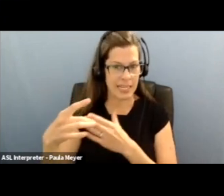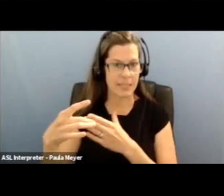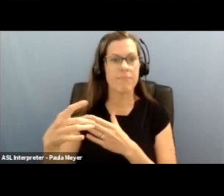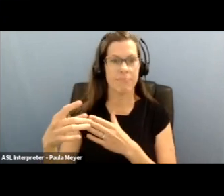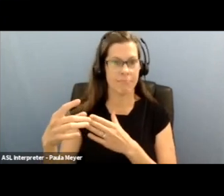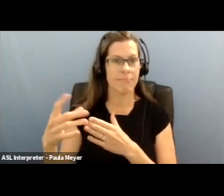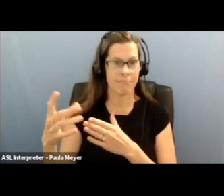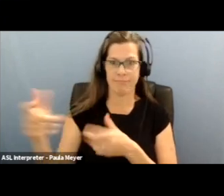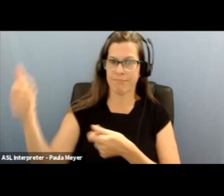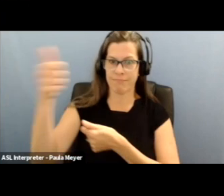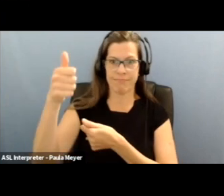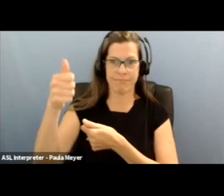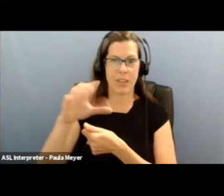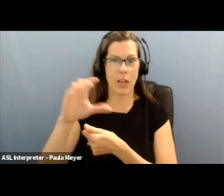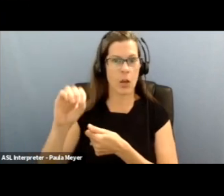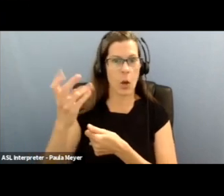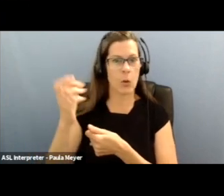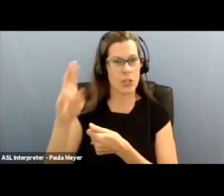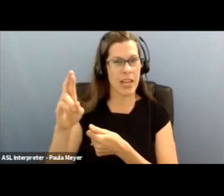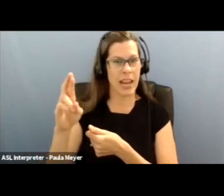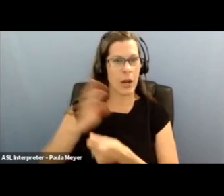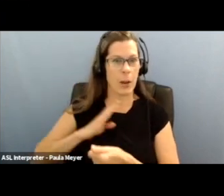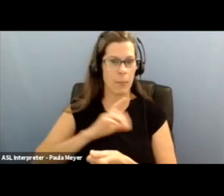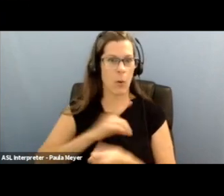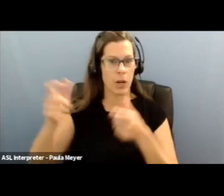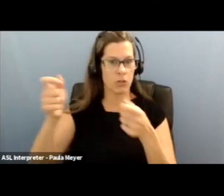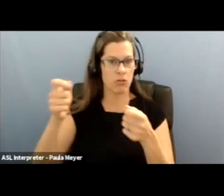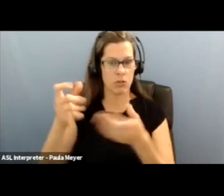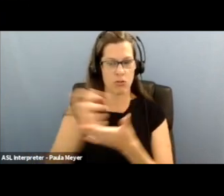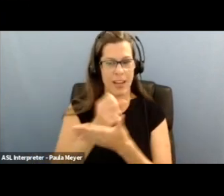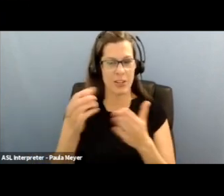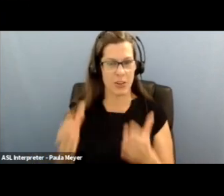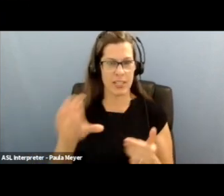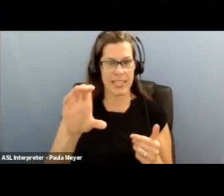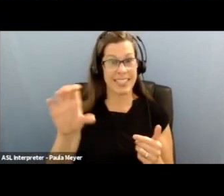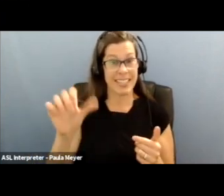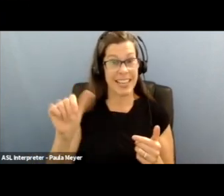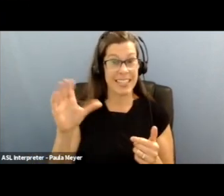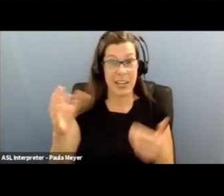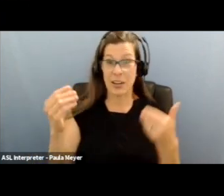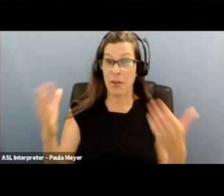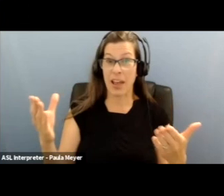And she's a co-Chair and Board Treasurer of CCAC. Alright, so let's queue up and play the video.